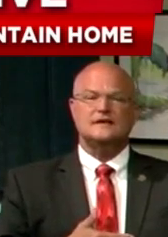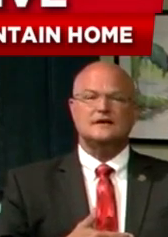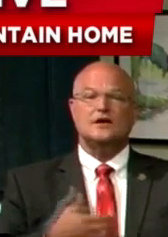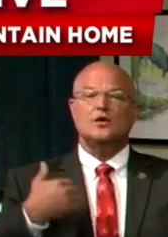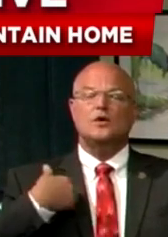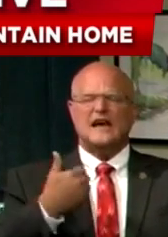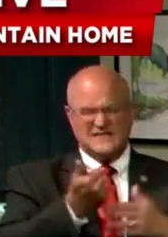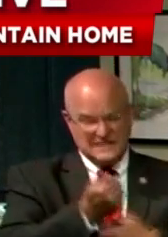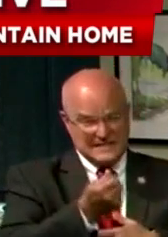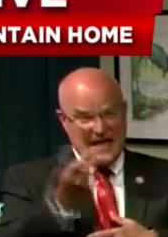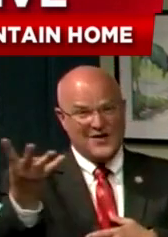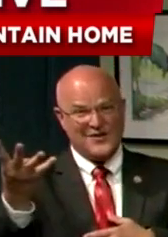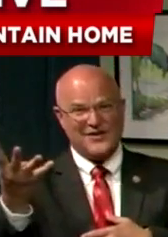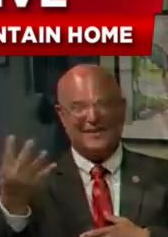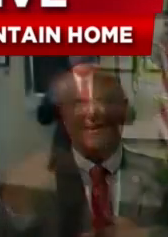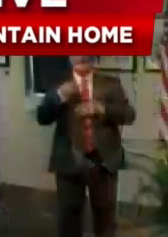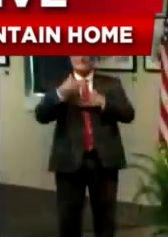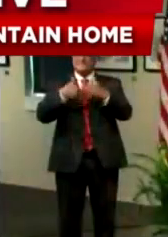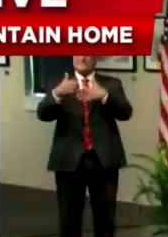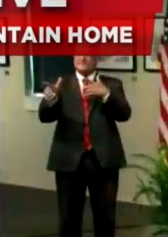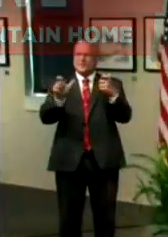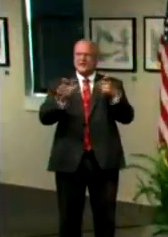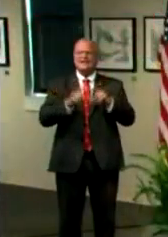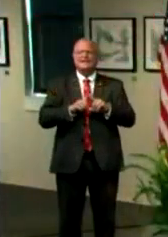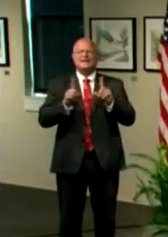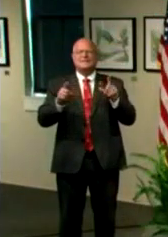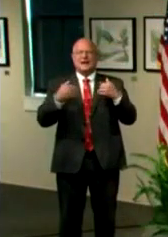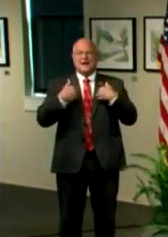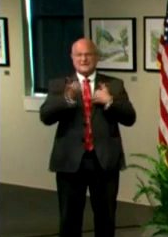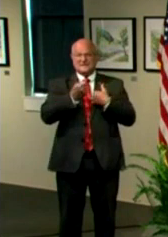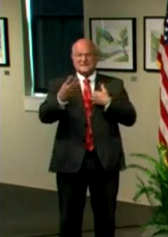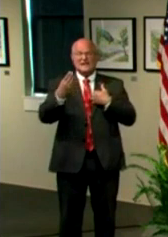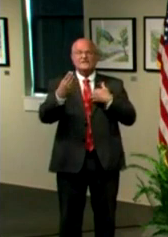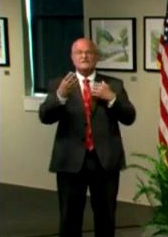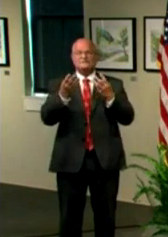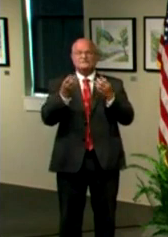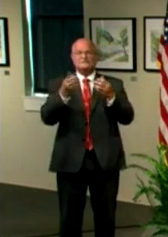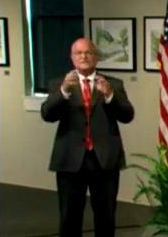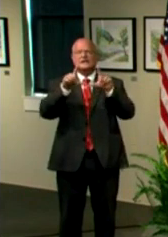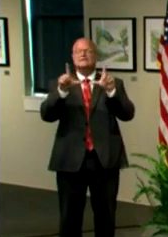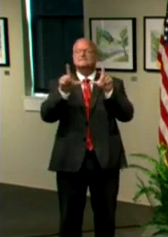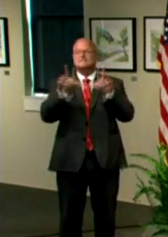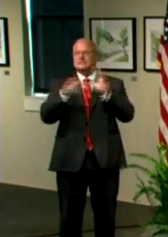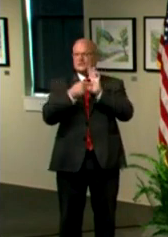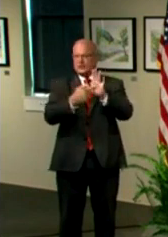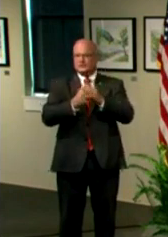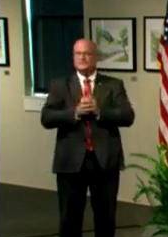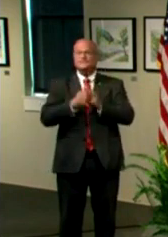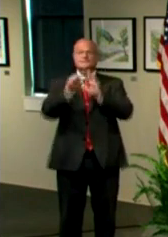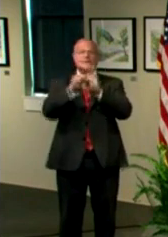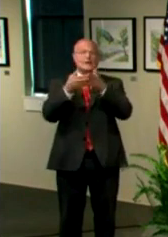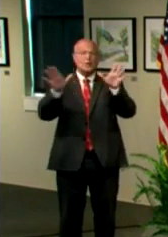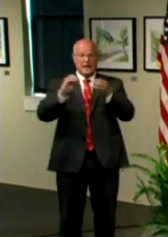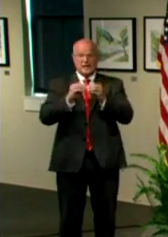HOURS BE CONDUCTED 5344 TESTS. NOW, IF WE GO TO THE GRAPHICS HERE AND WE HAVE A NUMBER OF